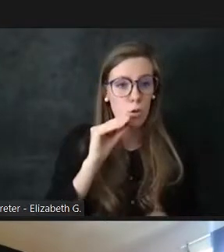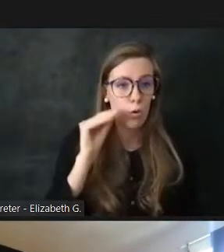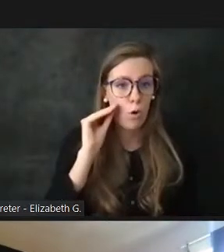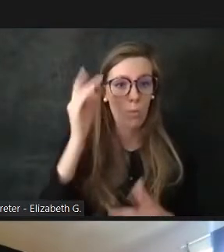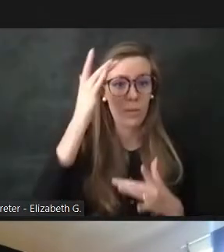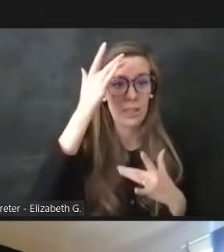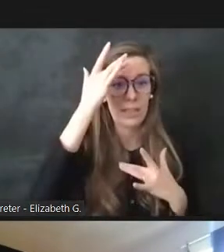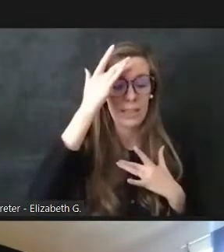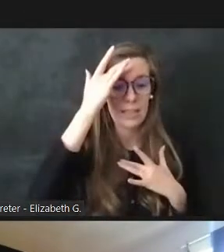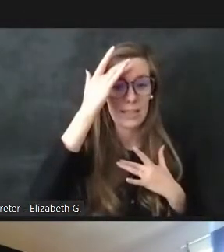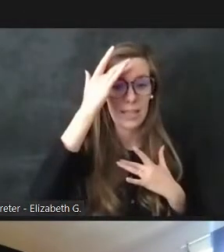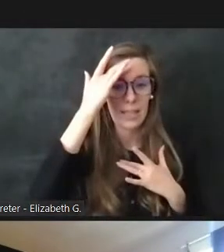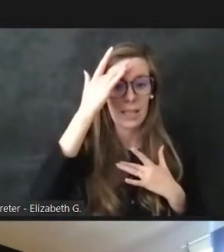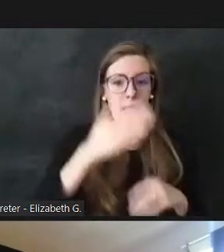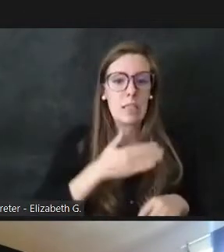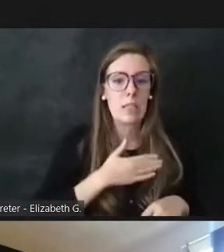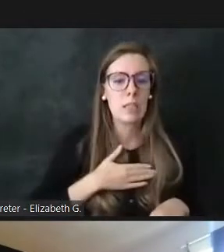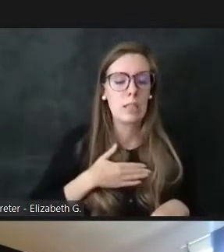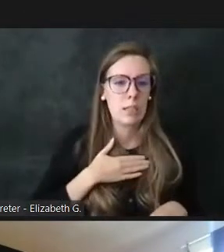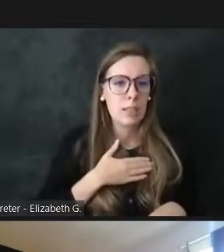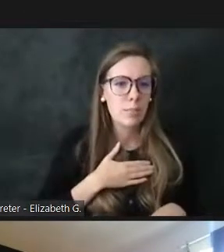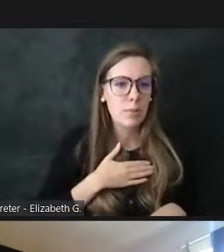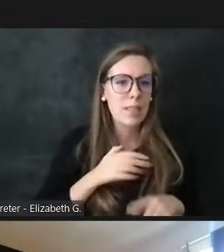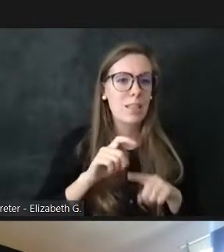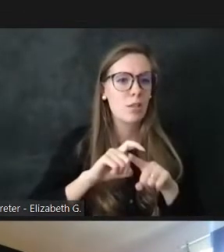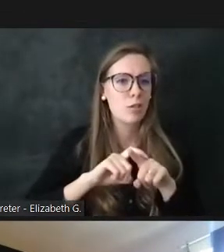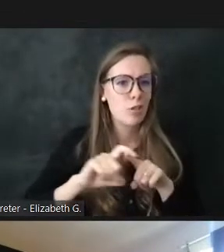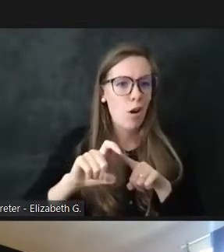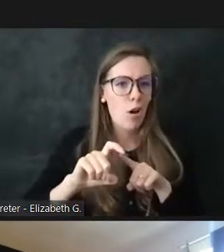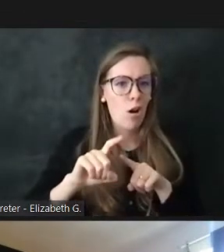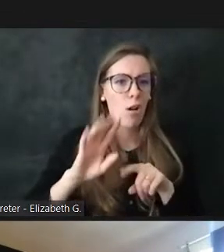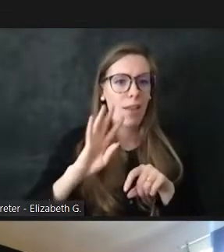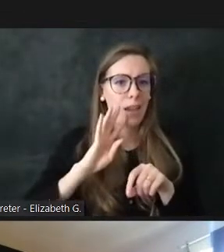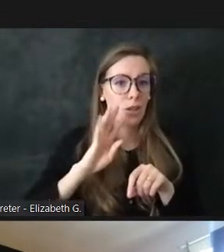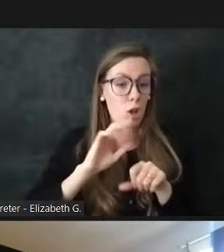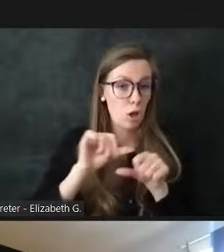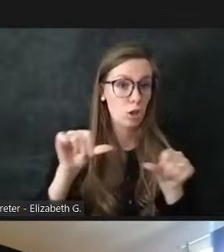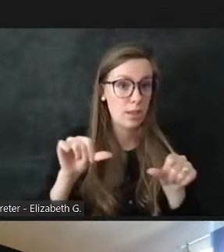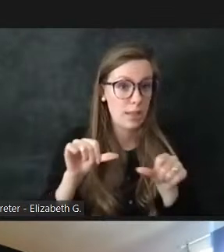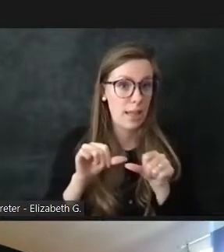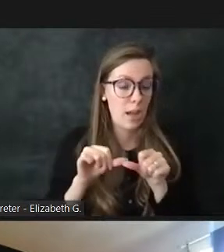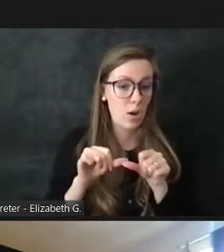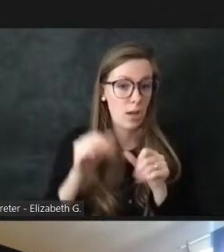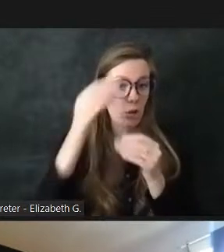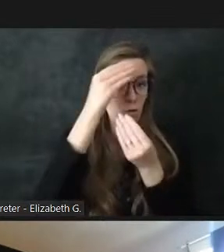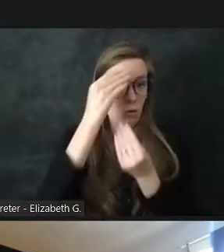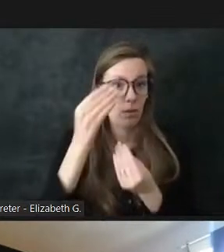away, call and talk to the county to let them know when you call in.